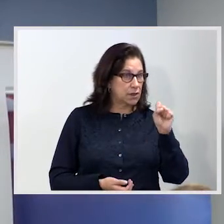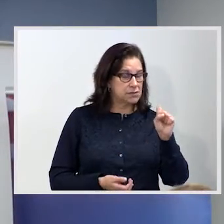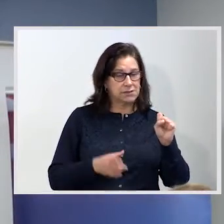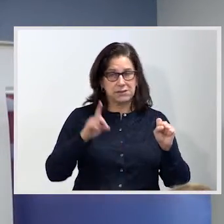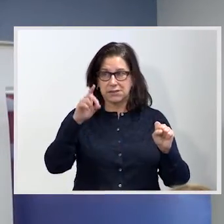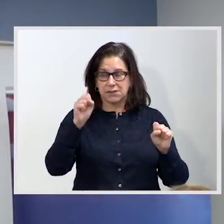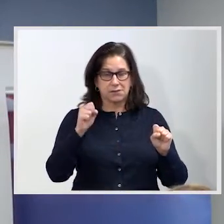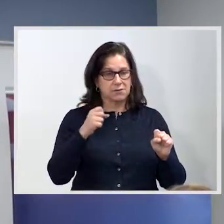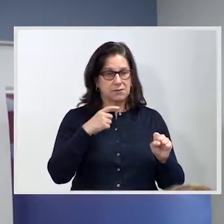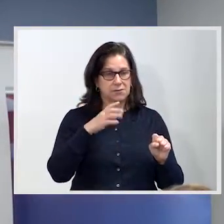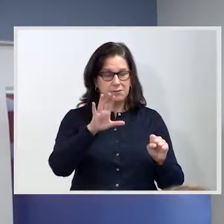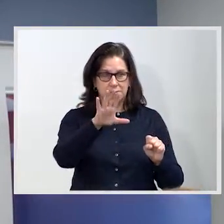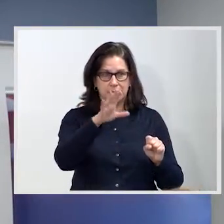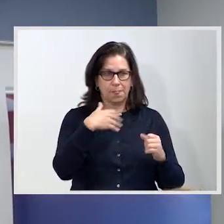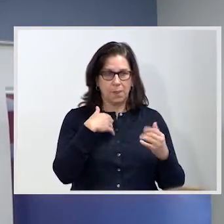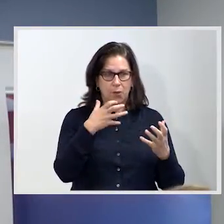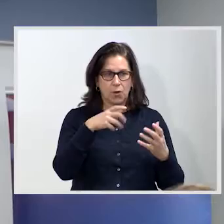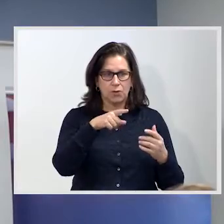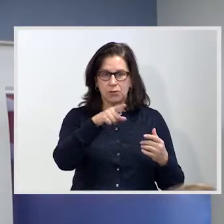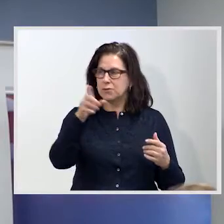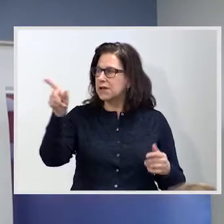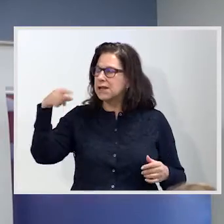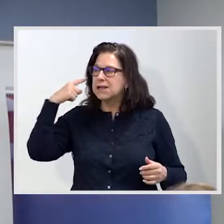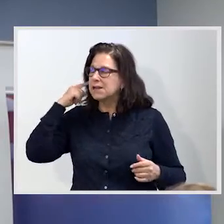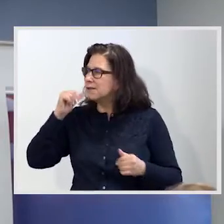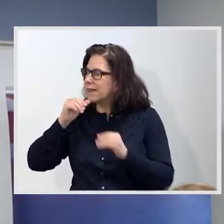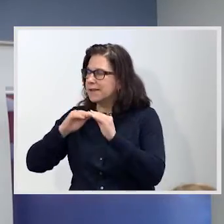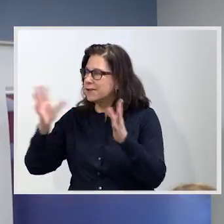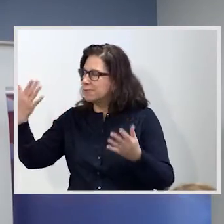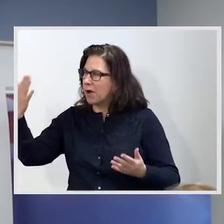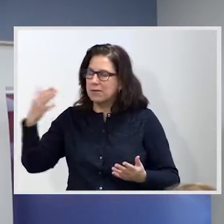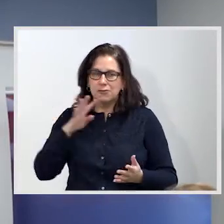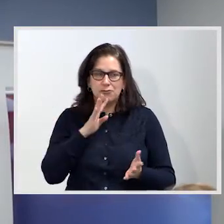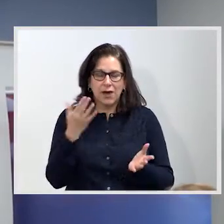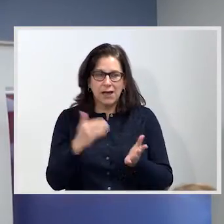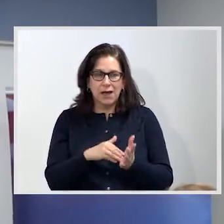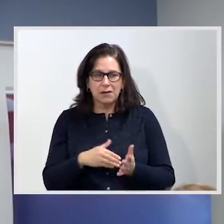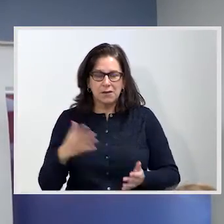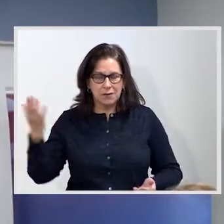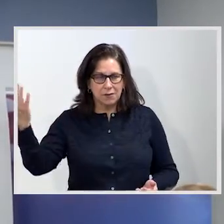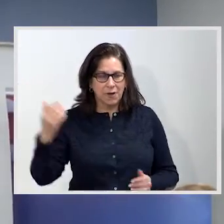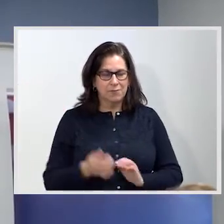GO THROUGH THIS BUDGET PIECE. BUT I WOULD ALSO SAY THAT TO GET